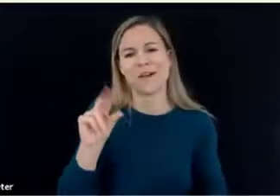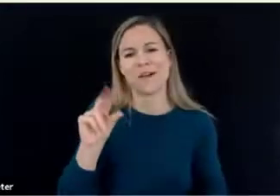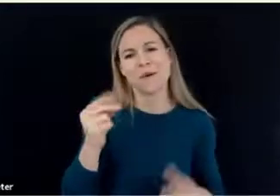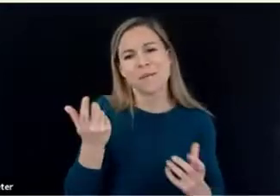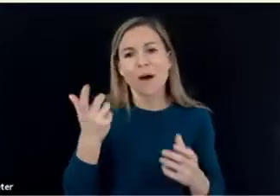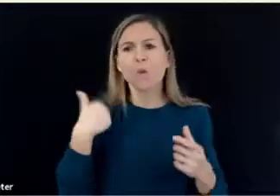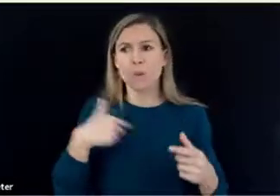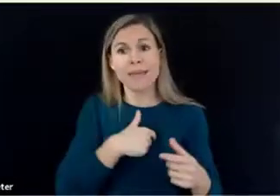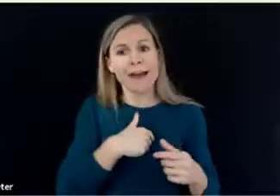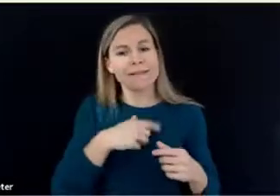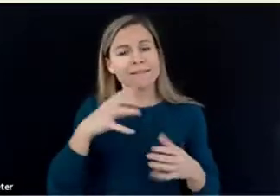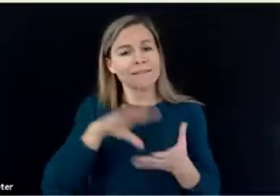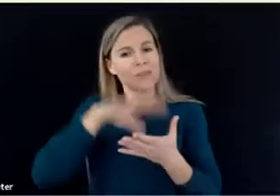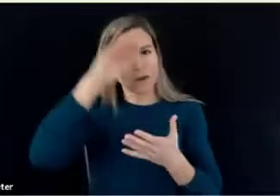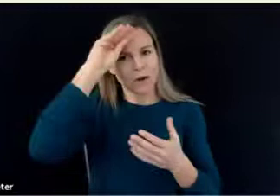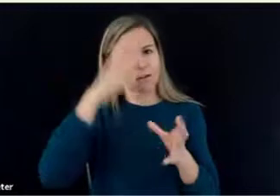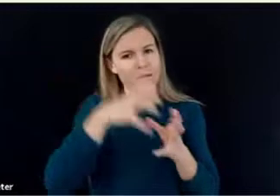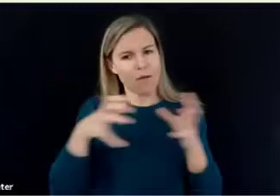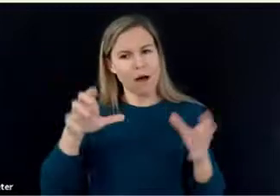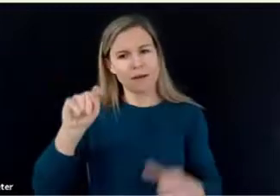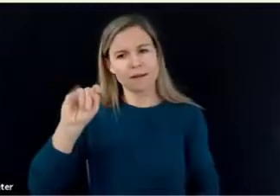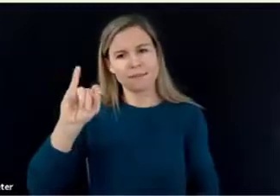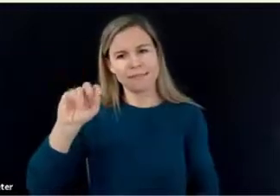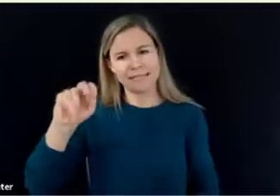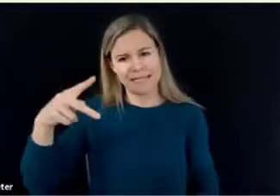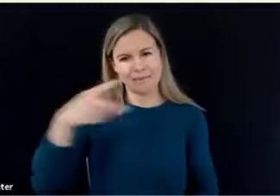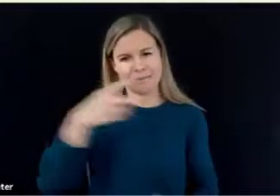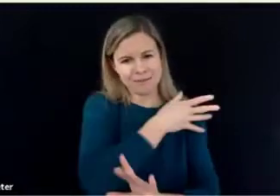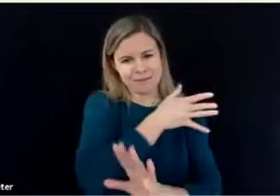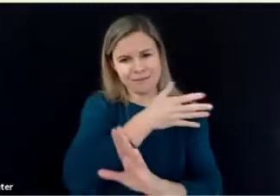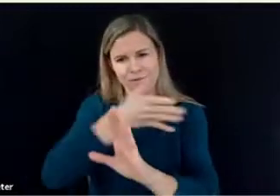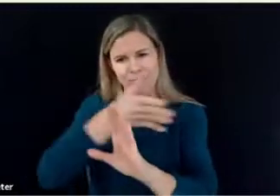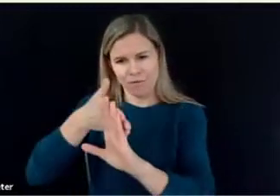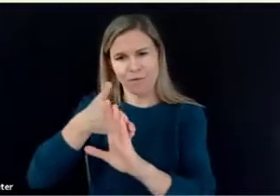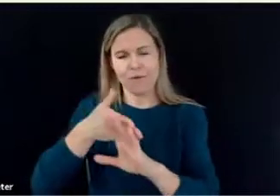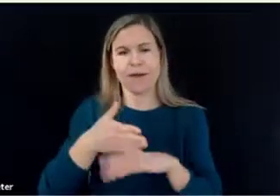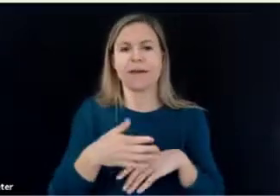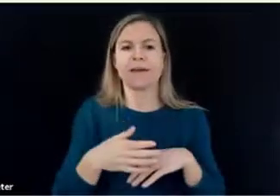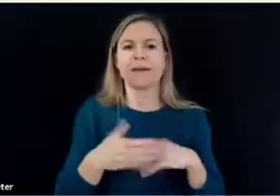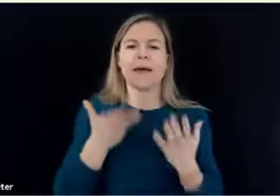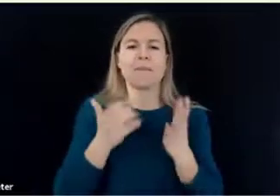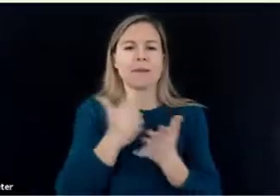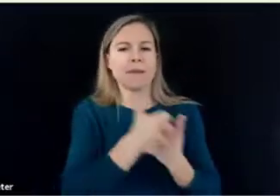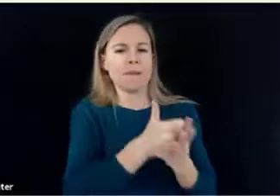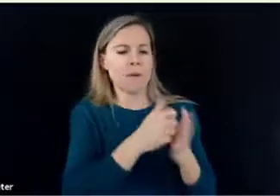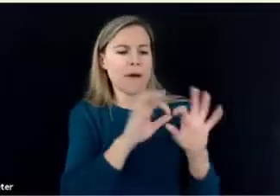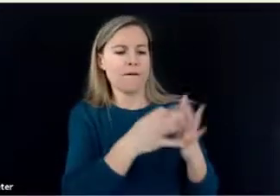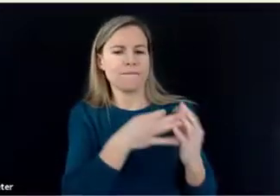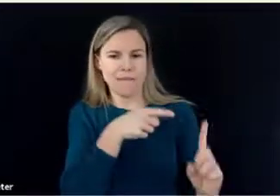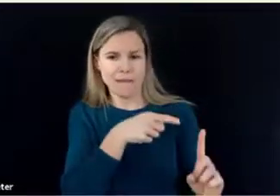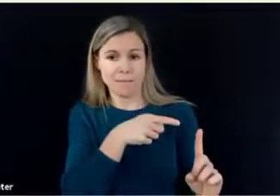that we think can be helpful for families that have a rare disease,